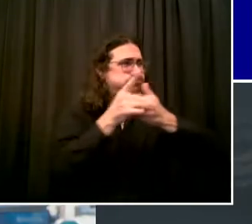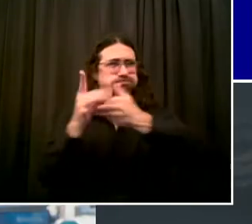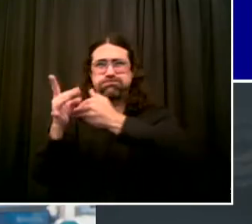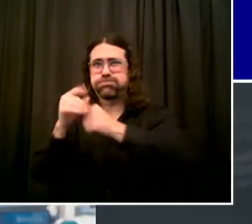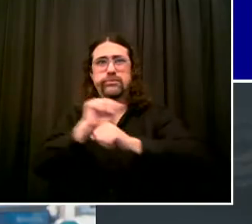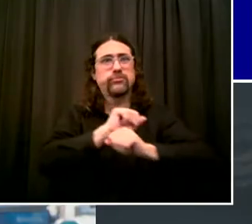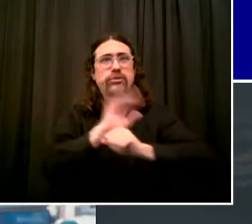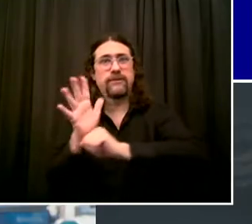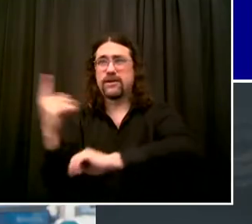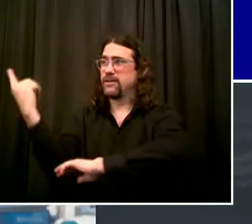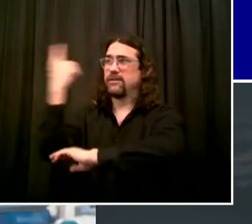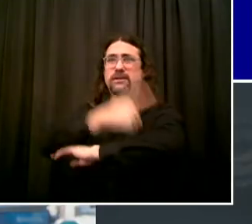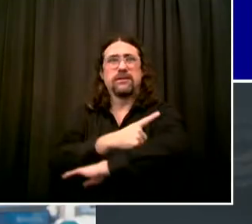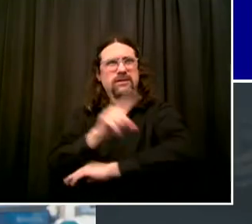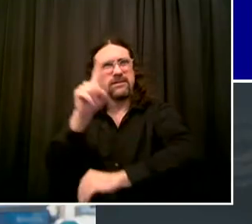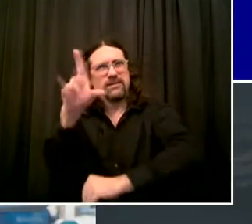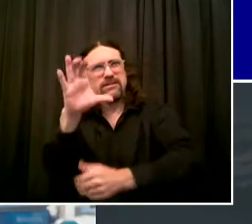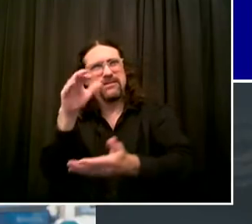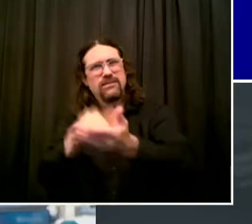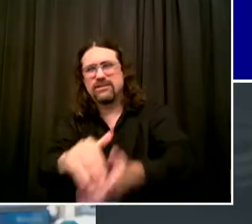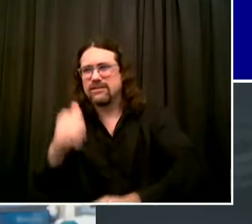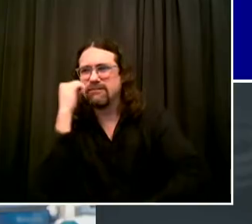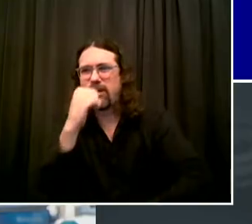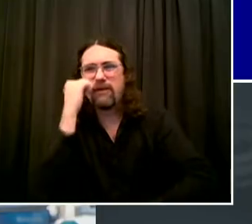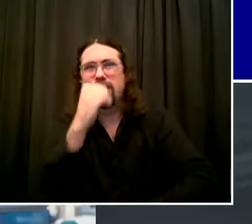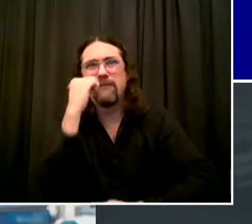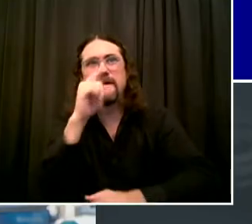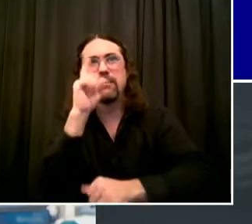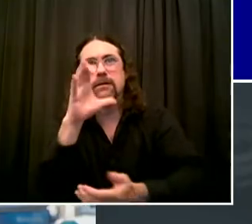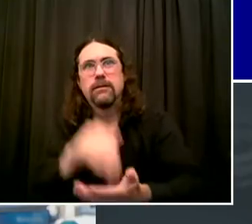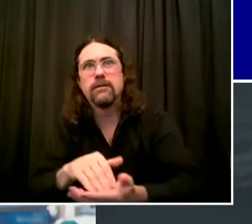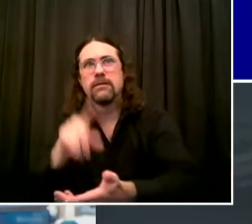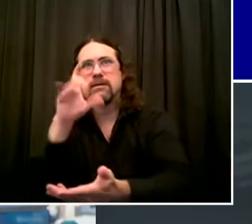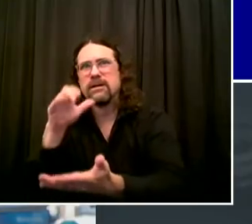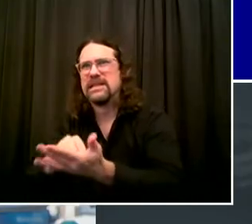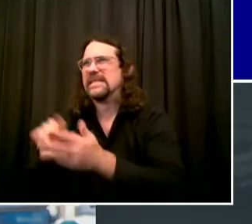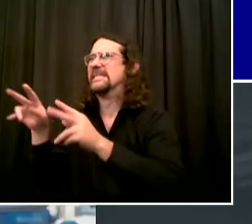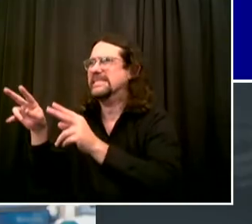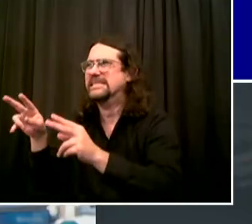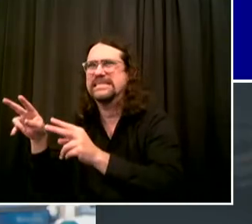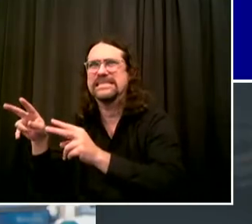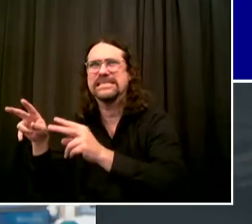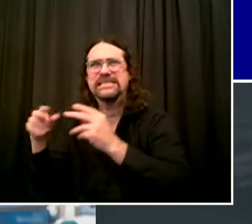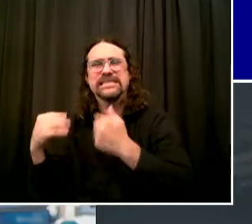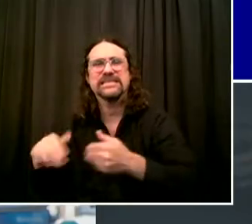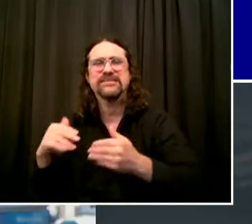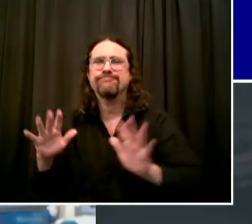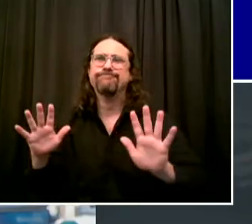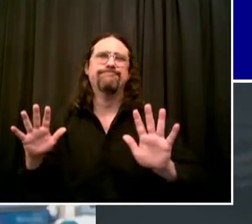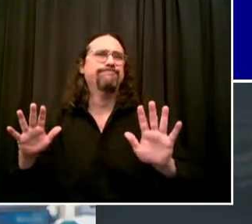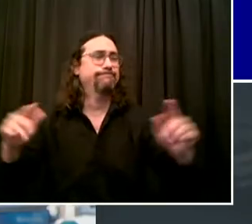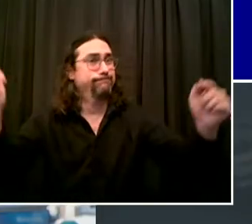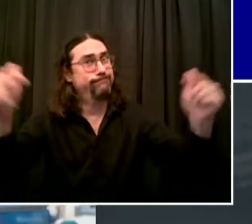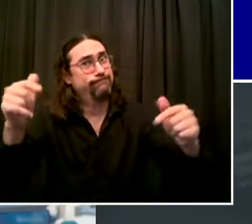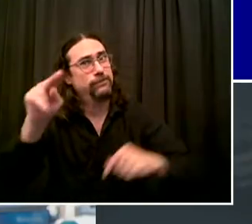IT IS NOT THE TIME O TGO AHEAD WITH INDOOR DINING.